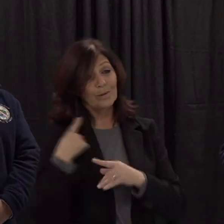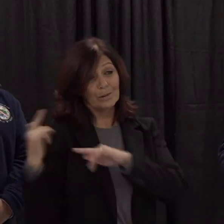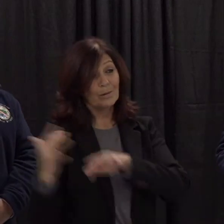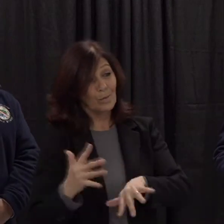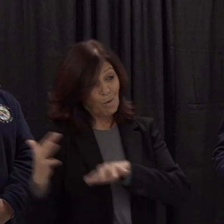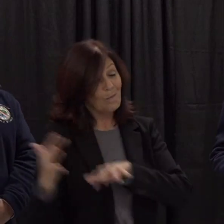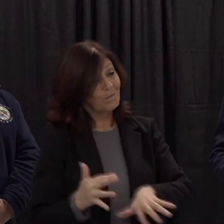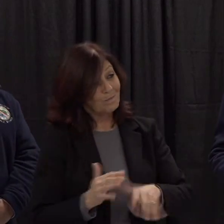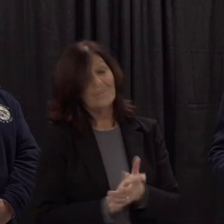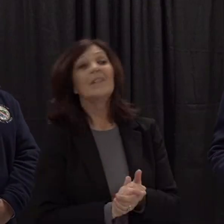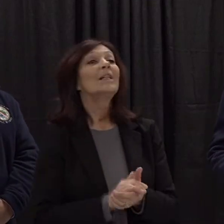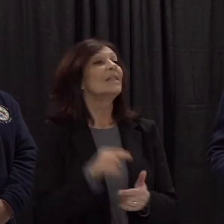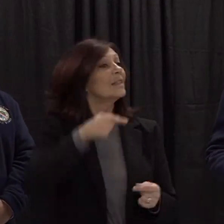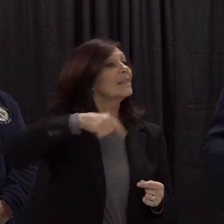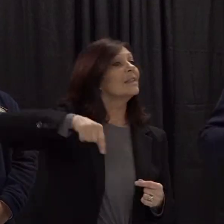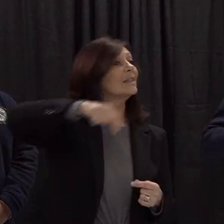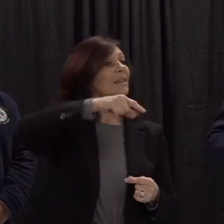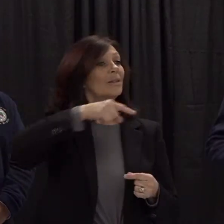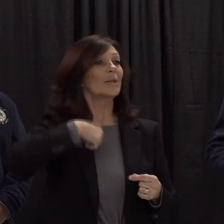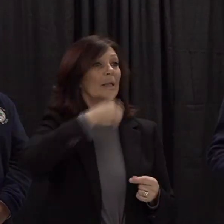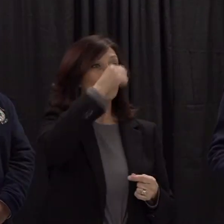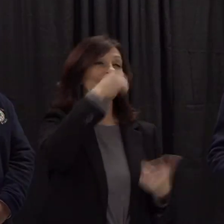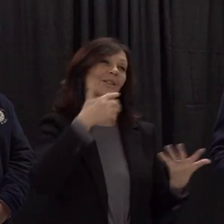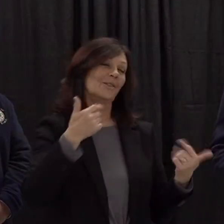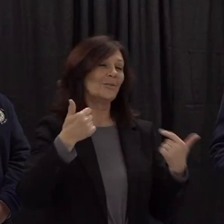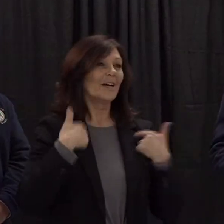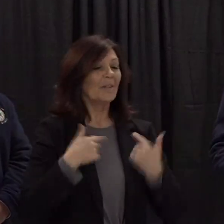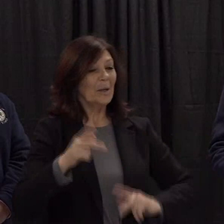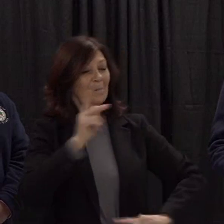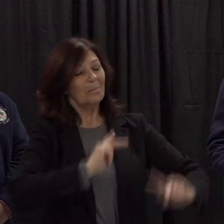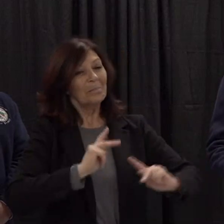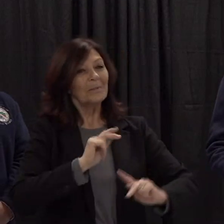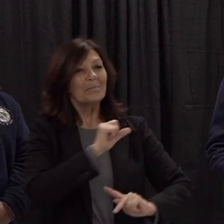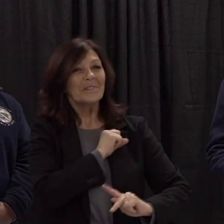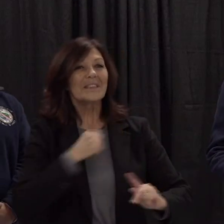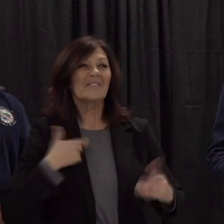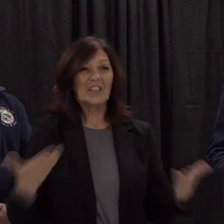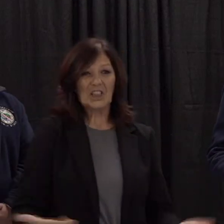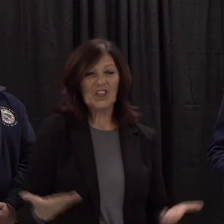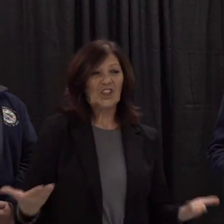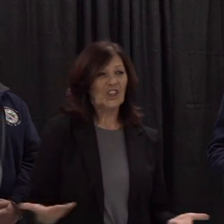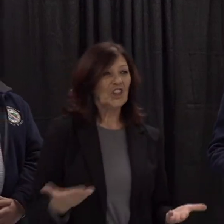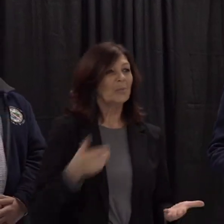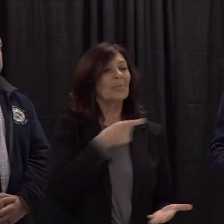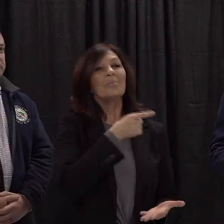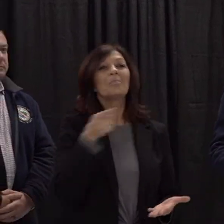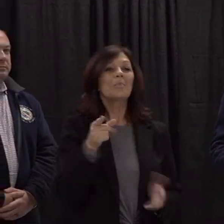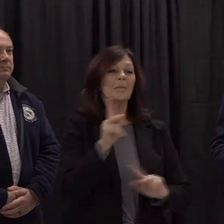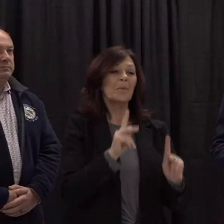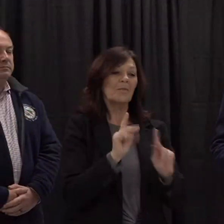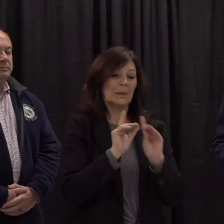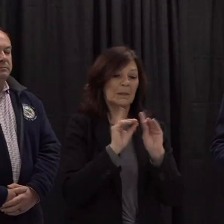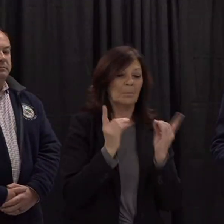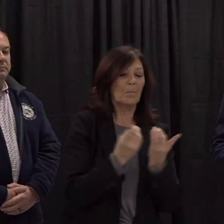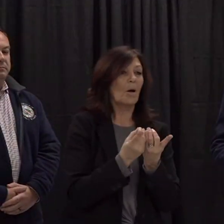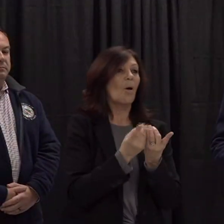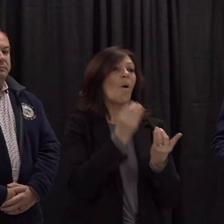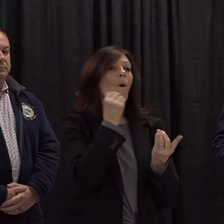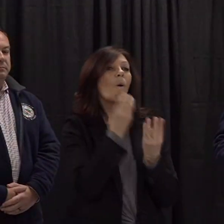It is a manned and women staffed by the men and women of the Department of Homeland Security,